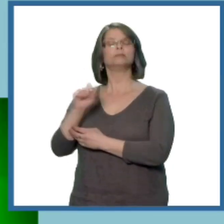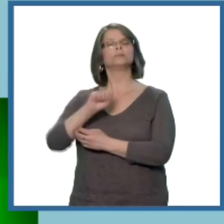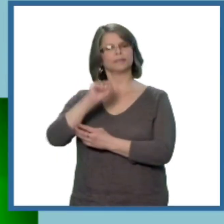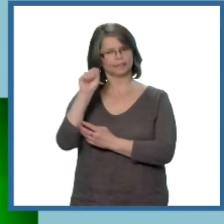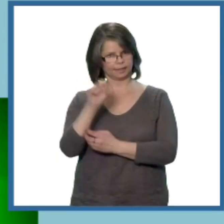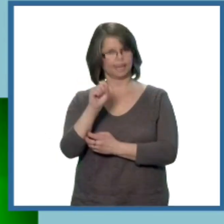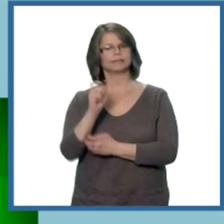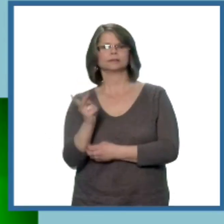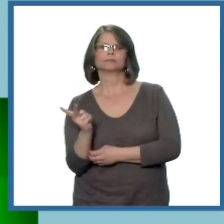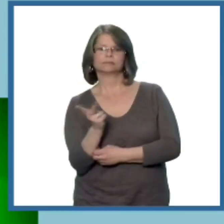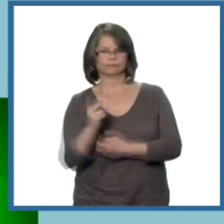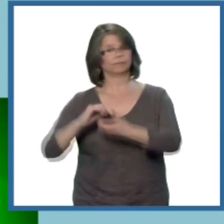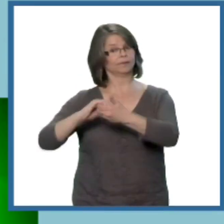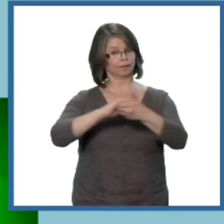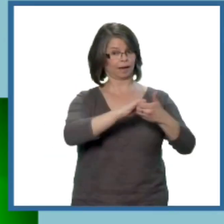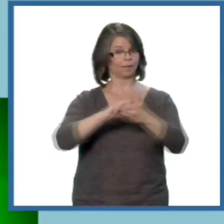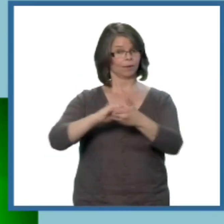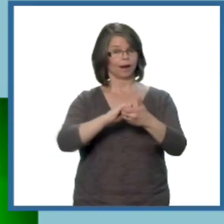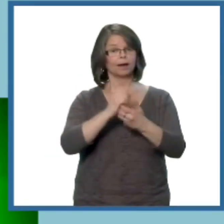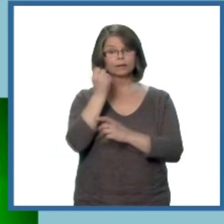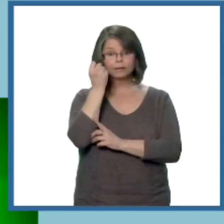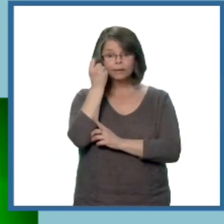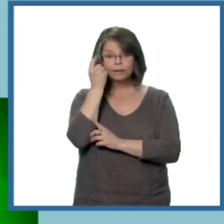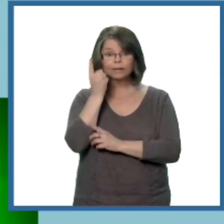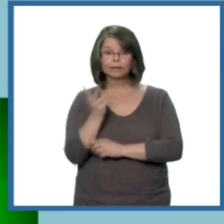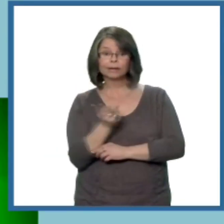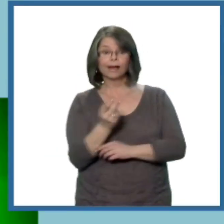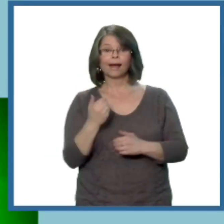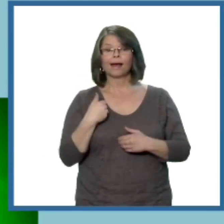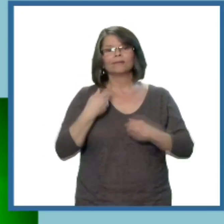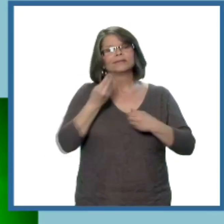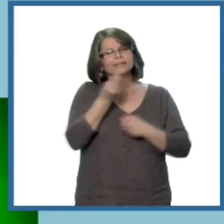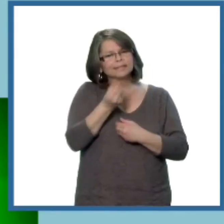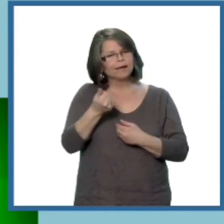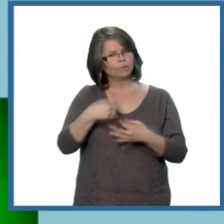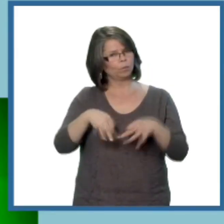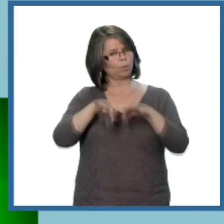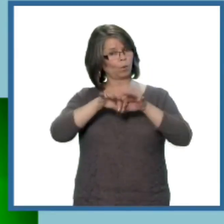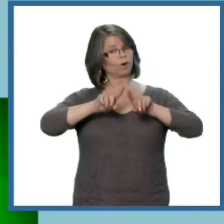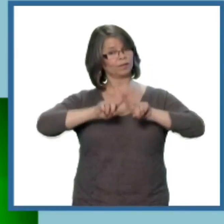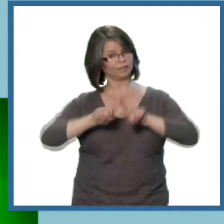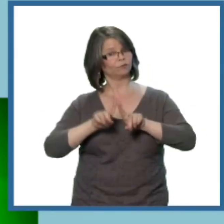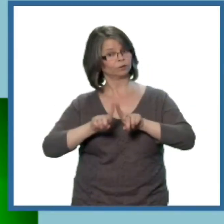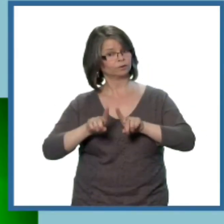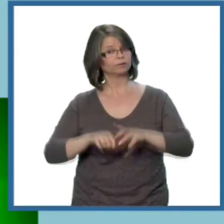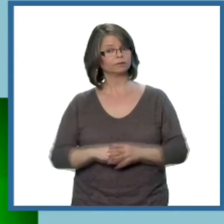This means organizations may need to provide an individualized response